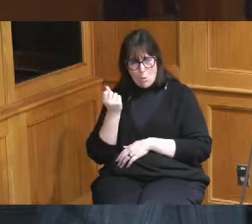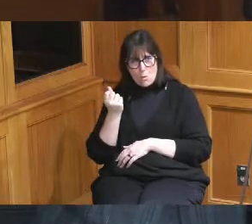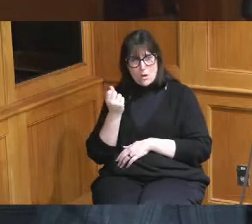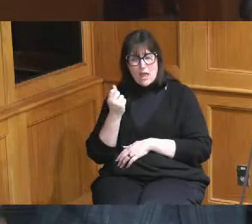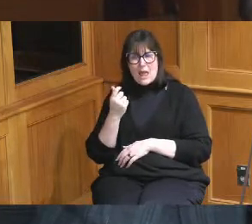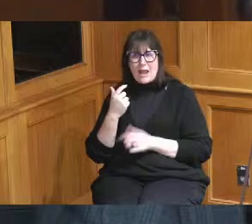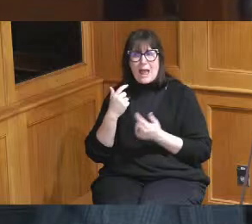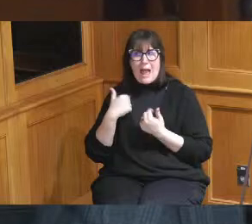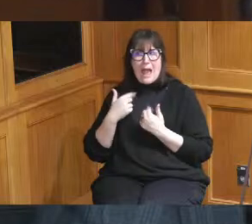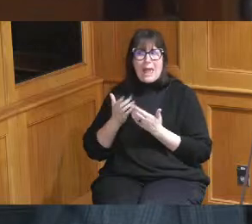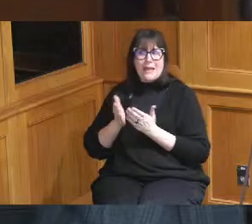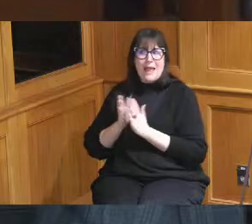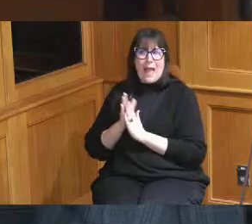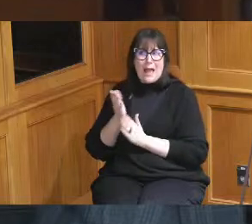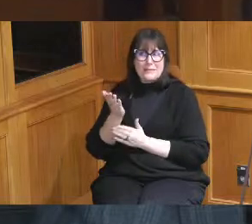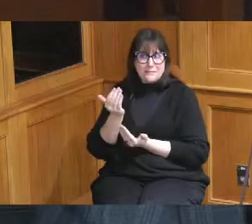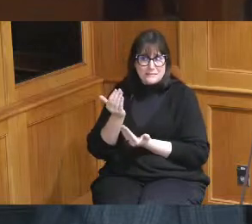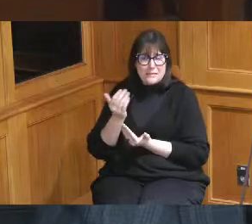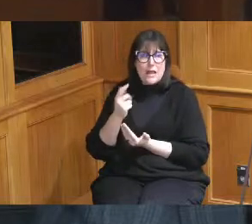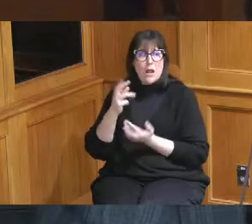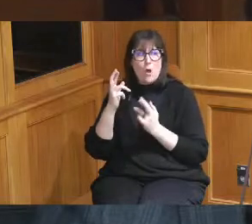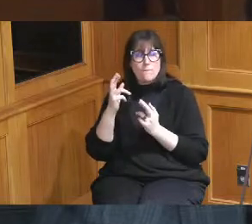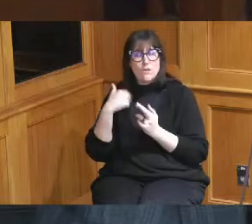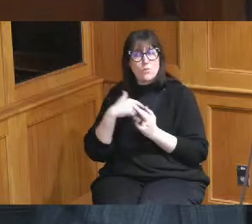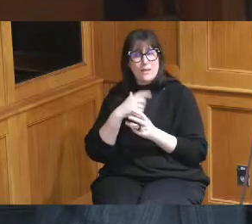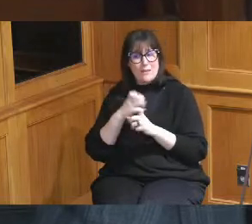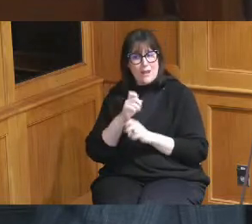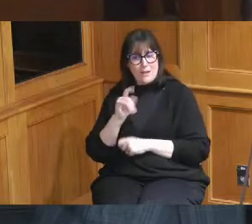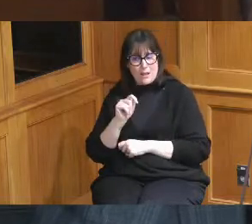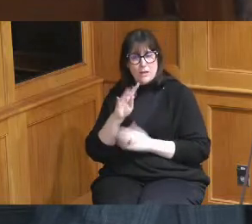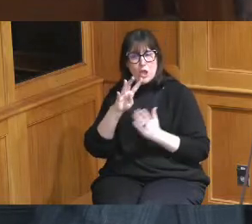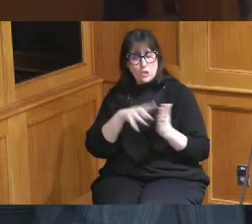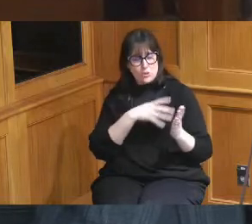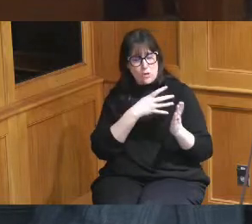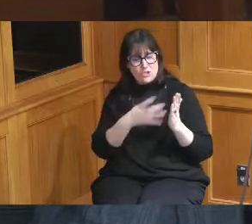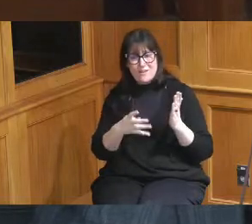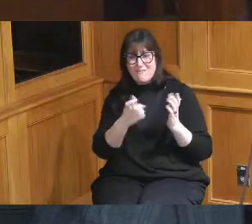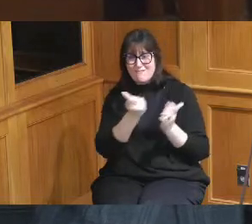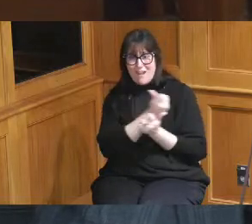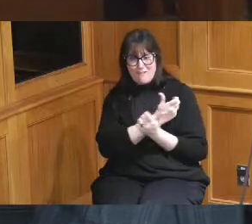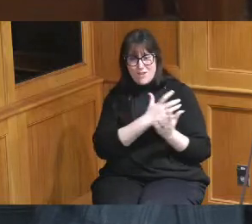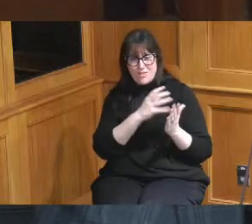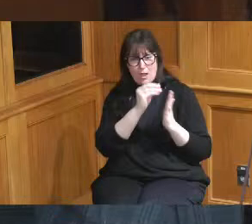having us to have a spreadsheet of of everything we have at the county that has Federal money and